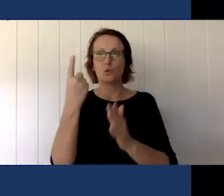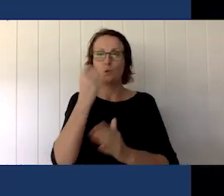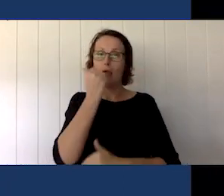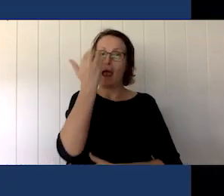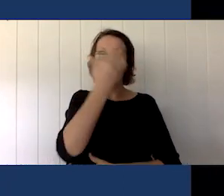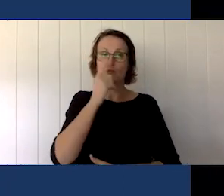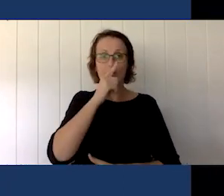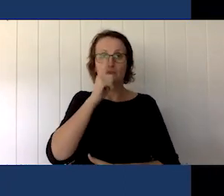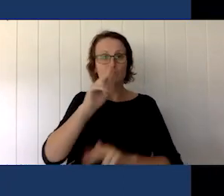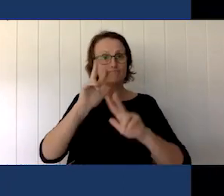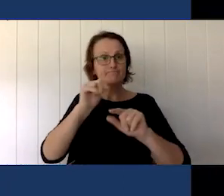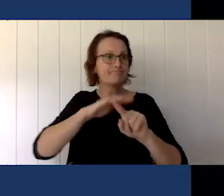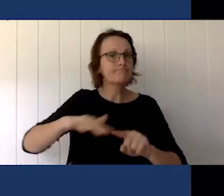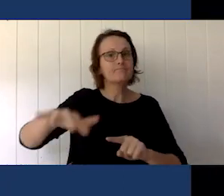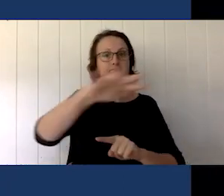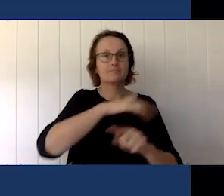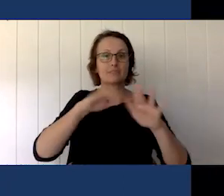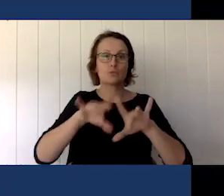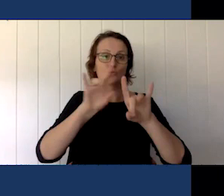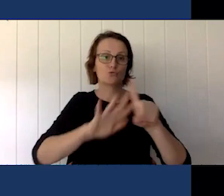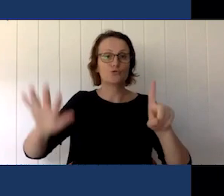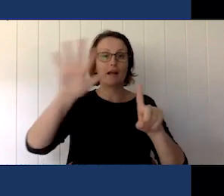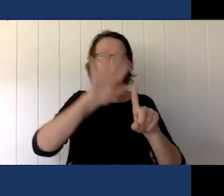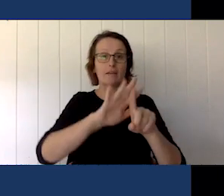owners of countries throughout Australia, including where you are